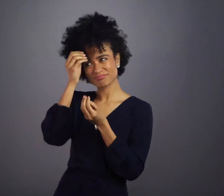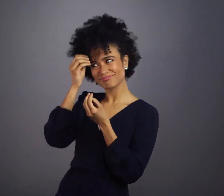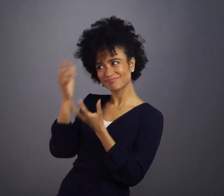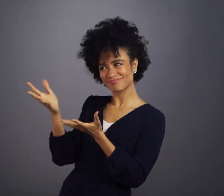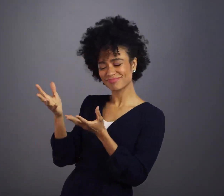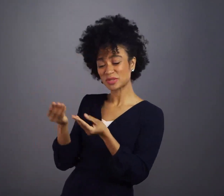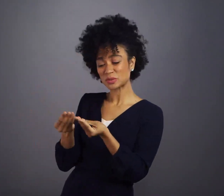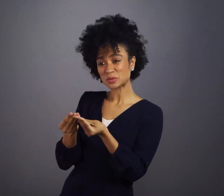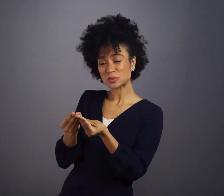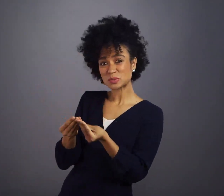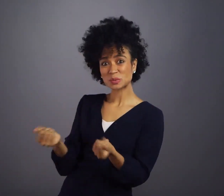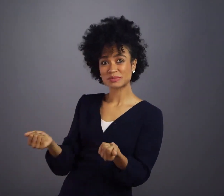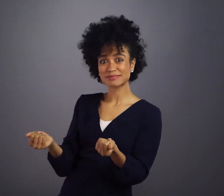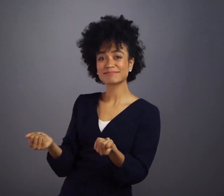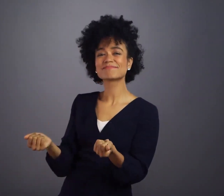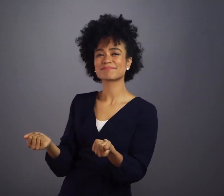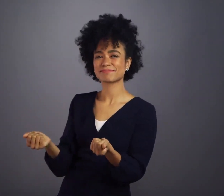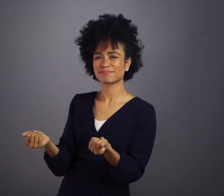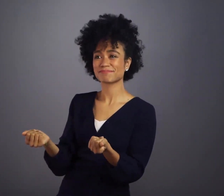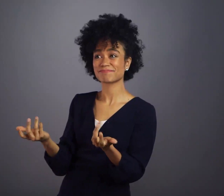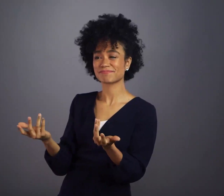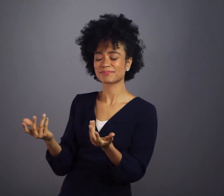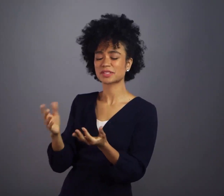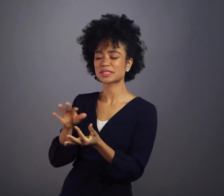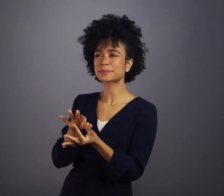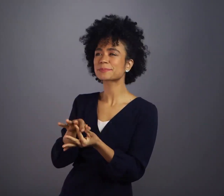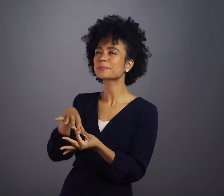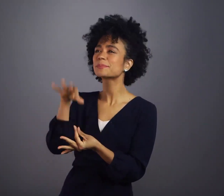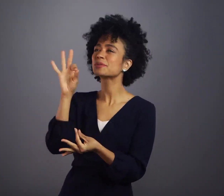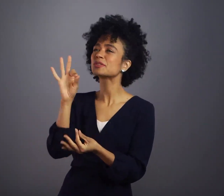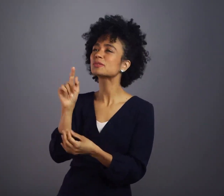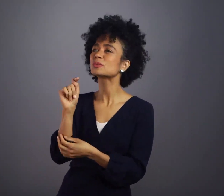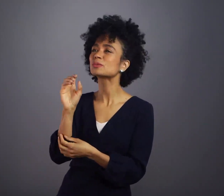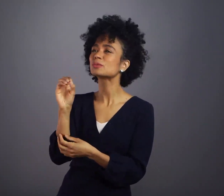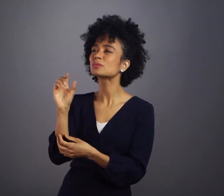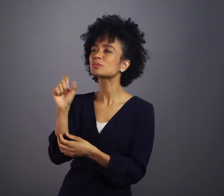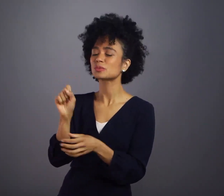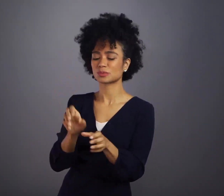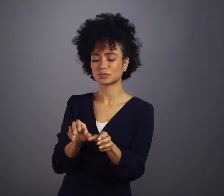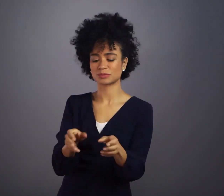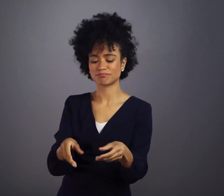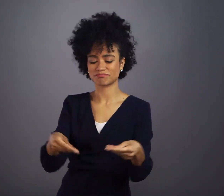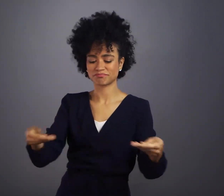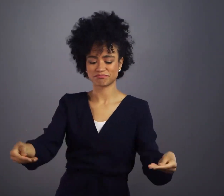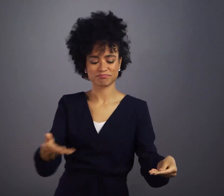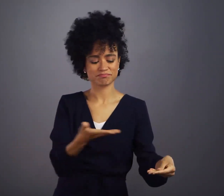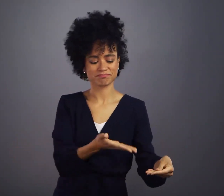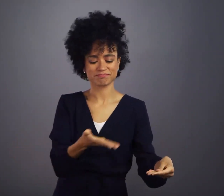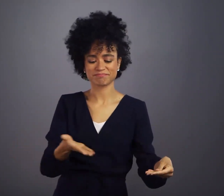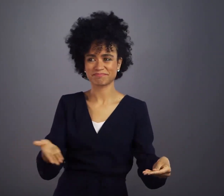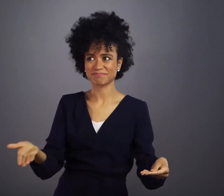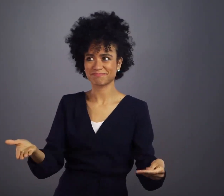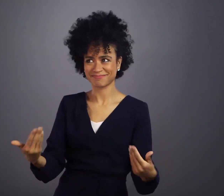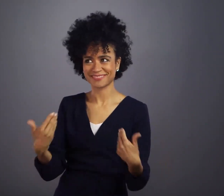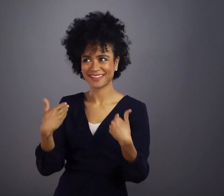When, therefore, we were approached by those in whom the problem had been solved, there was nothing left for us